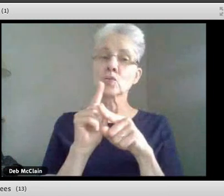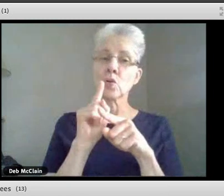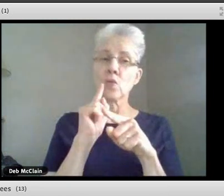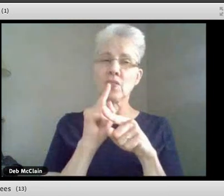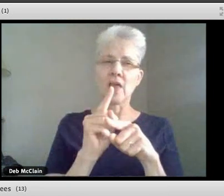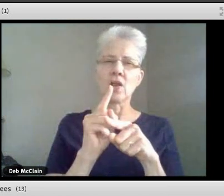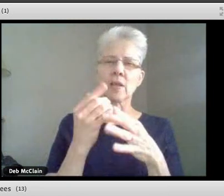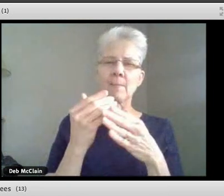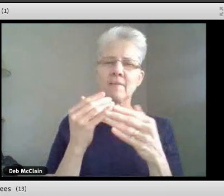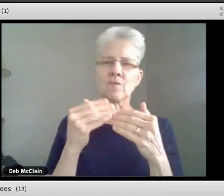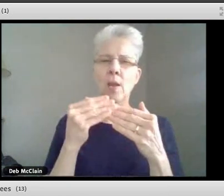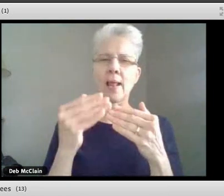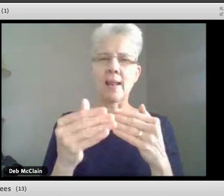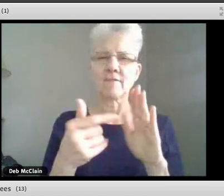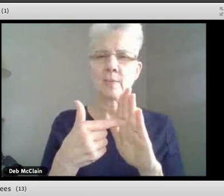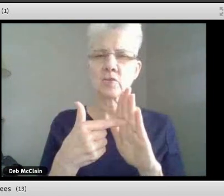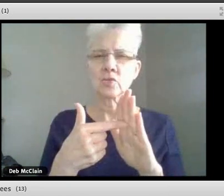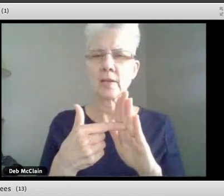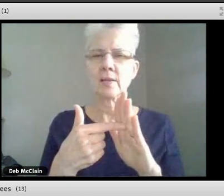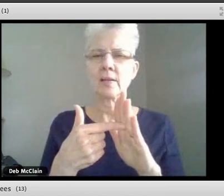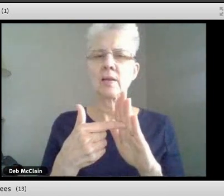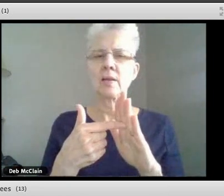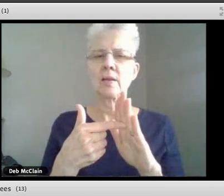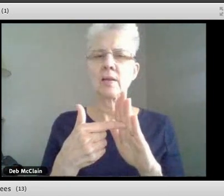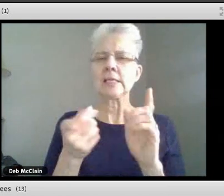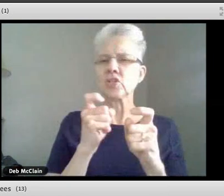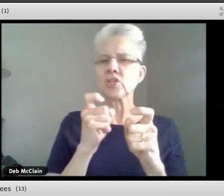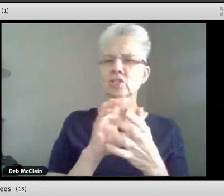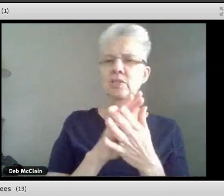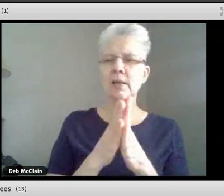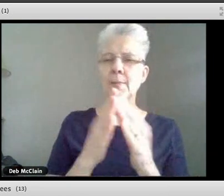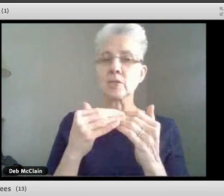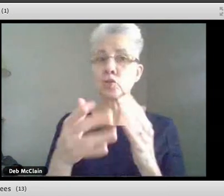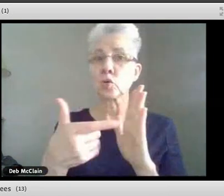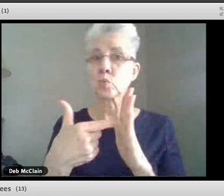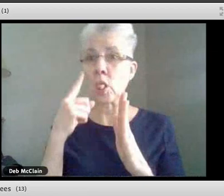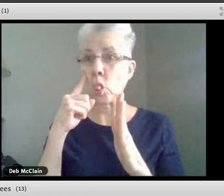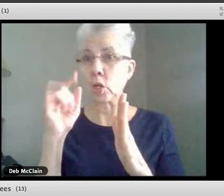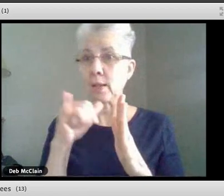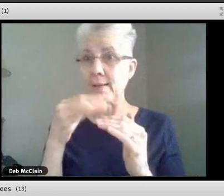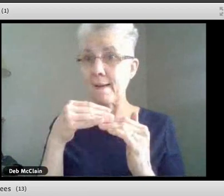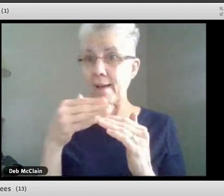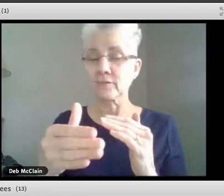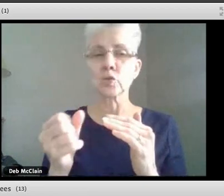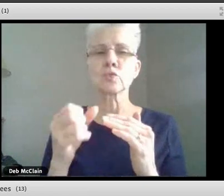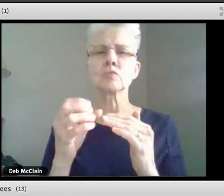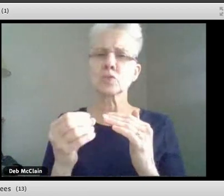It's kind of a neat site. For your homework, I would take one of these tools and run it through the checker.